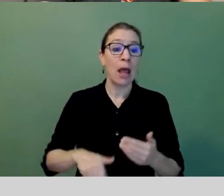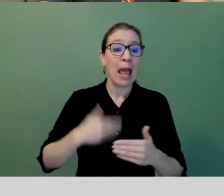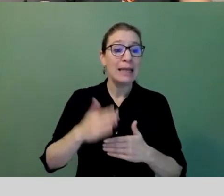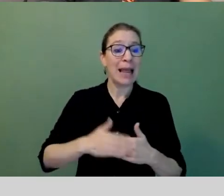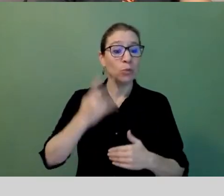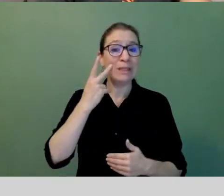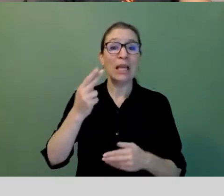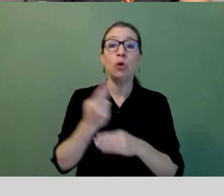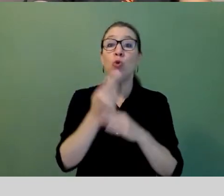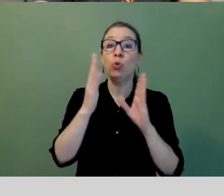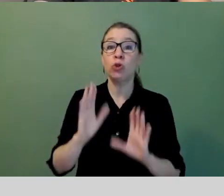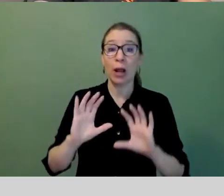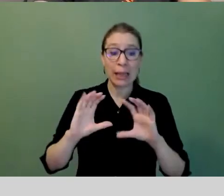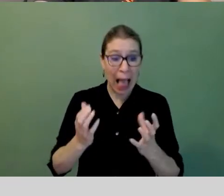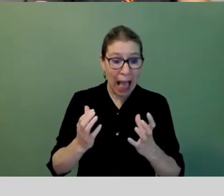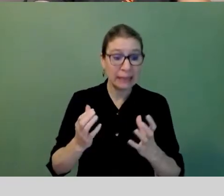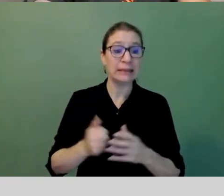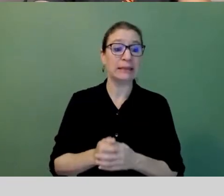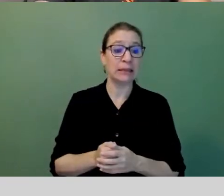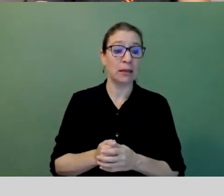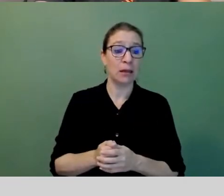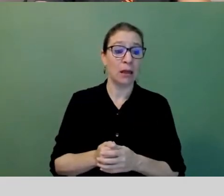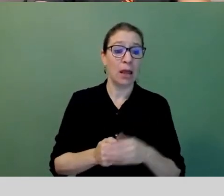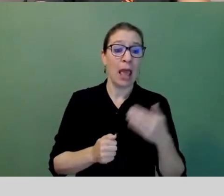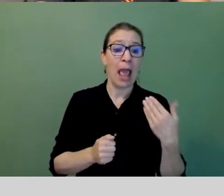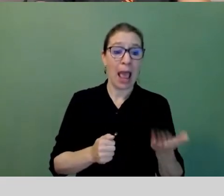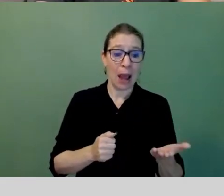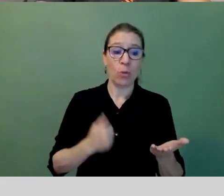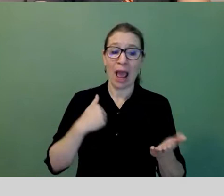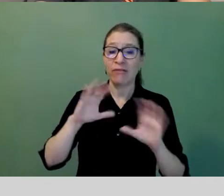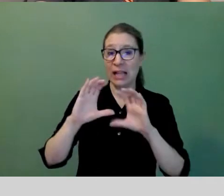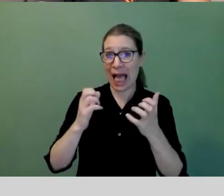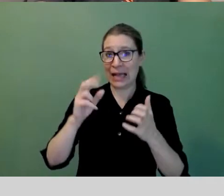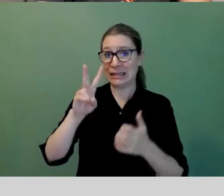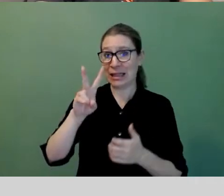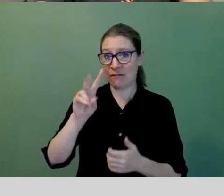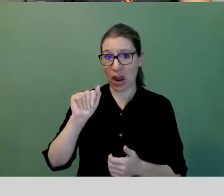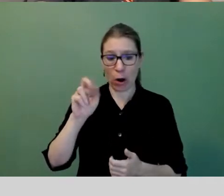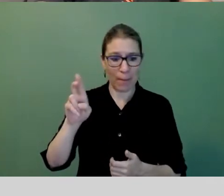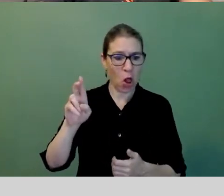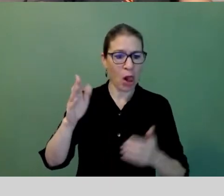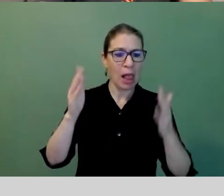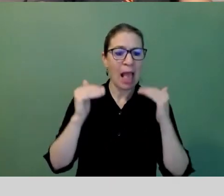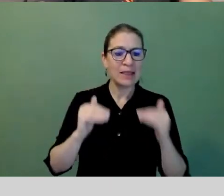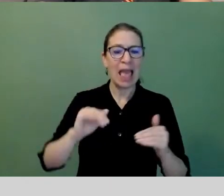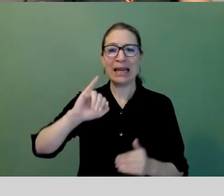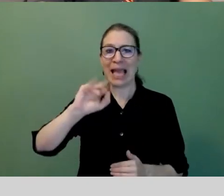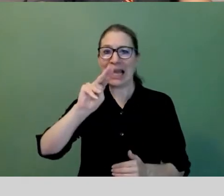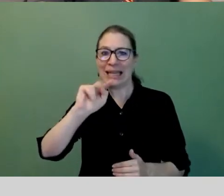Next we have a user class, and got user's class variable. And underscore underscore, it is initializer